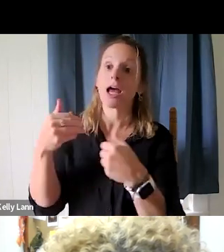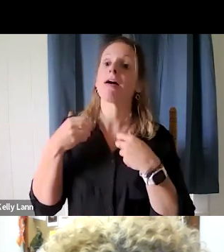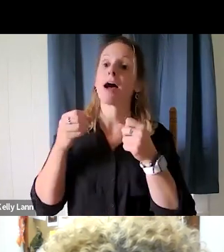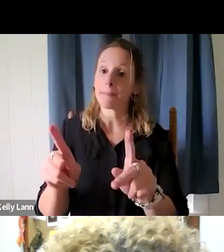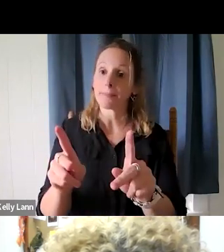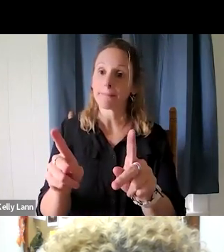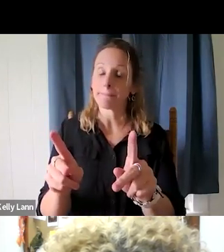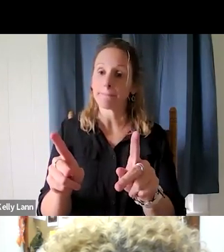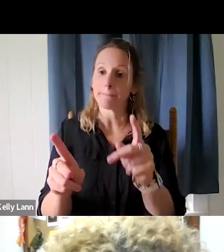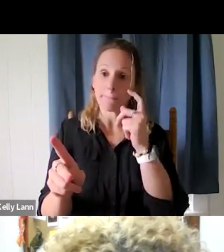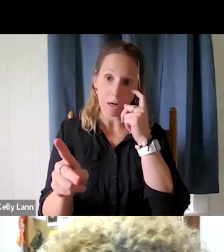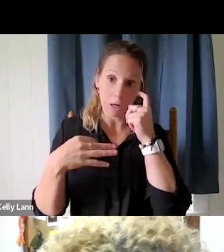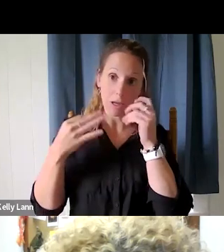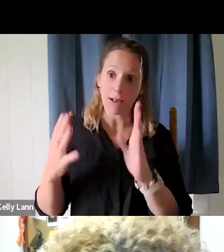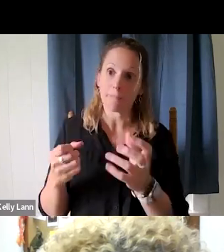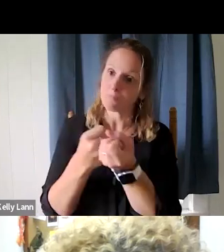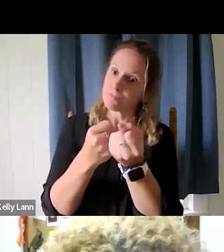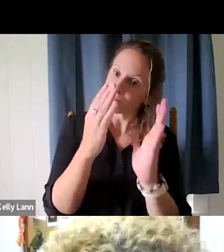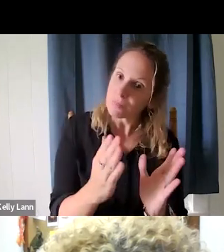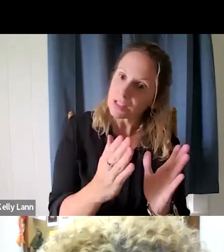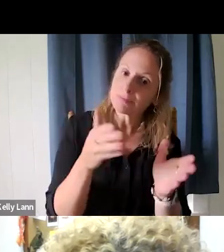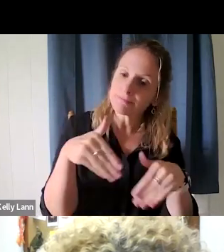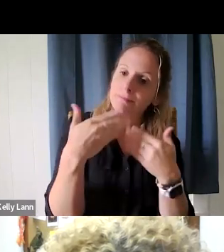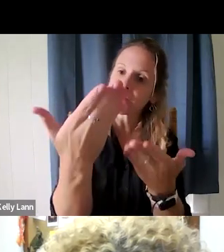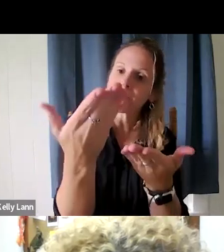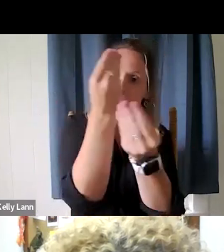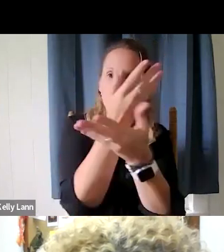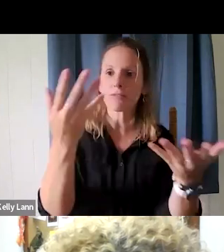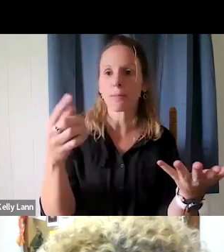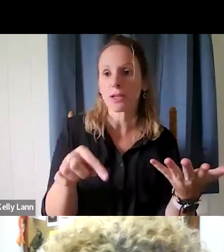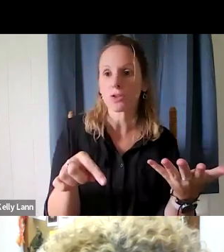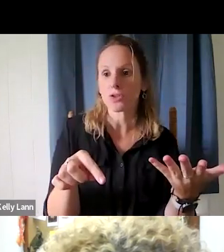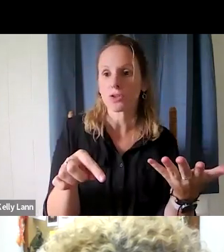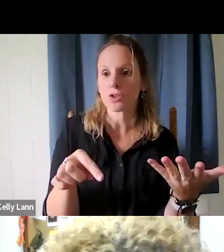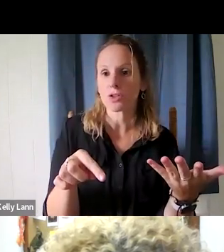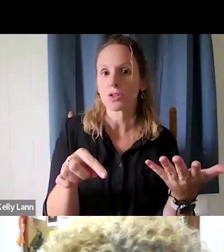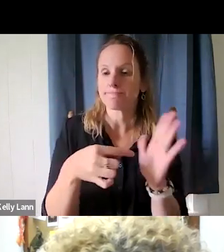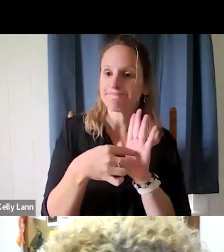as the applicant's advocate to provide information that illustrates that their substance use